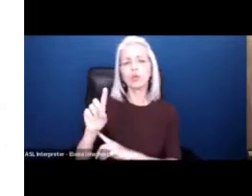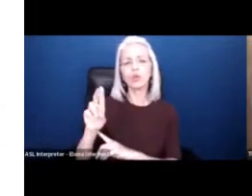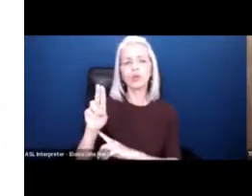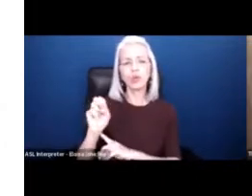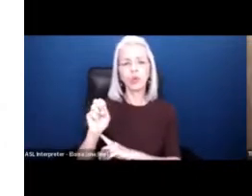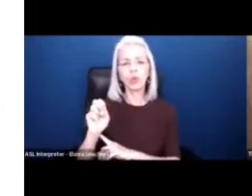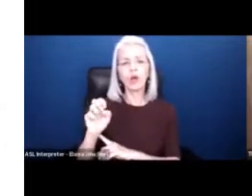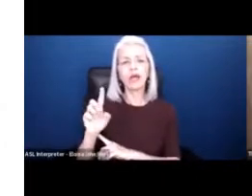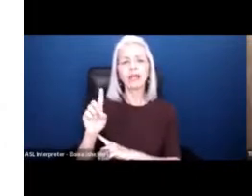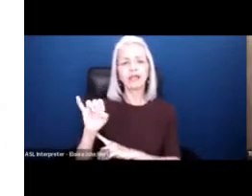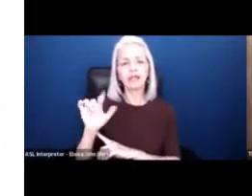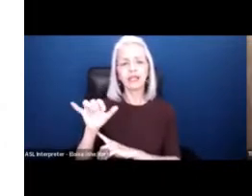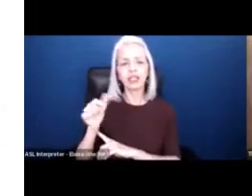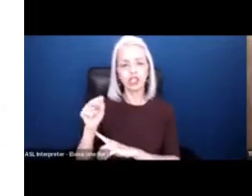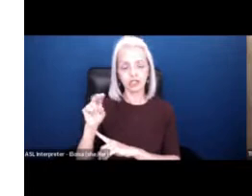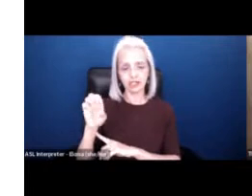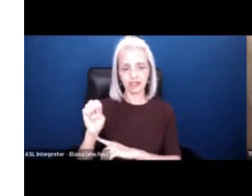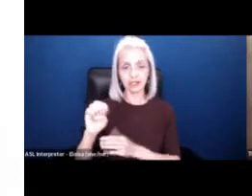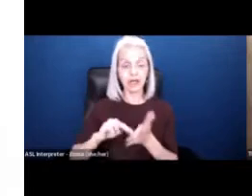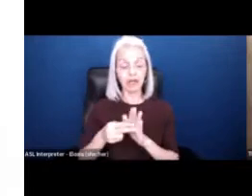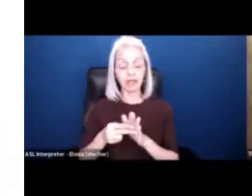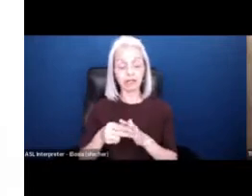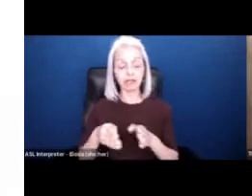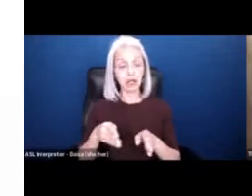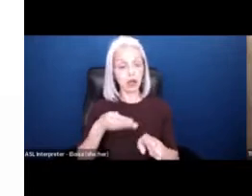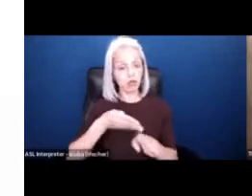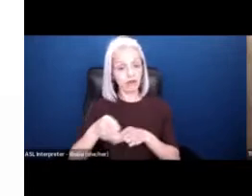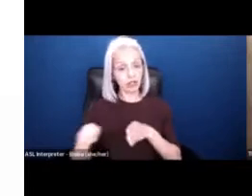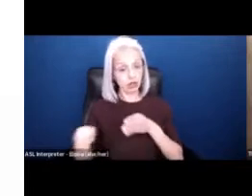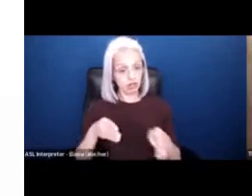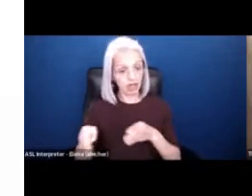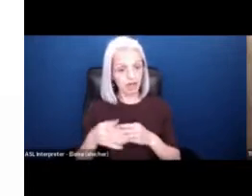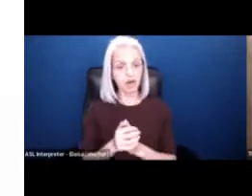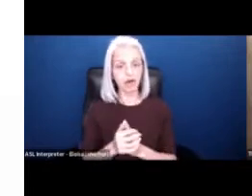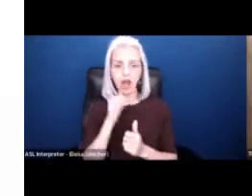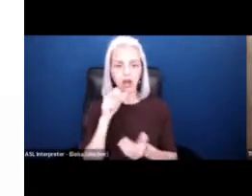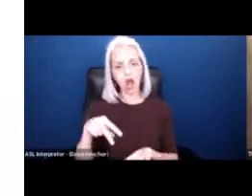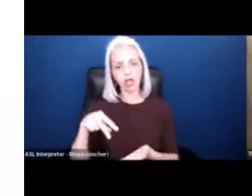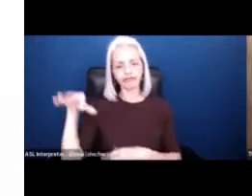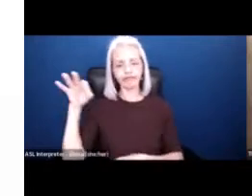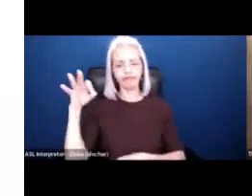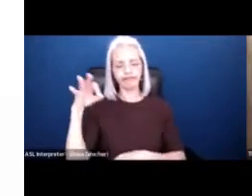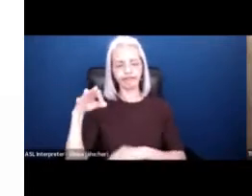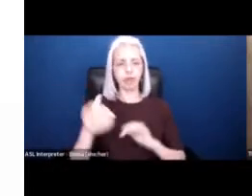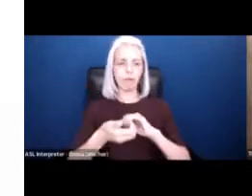professionally. We need to make a commitment to avoiding grandstanding with partners. One